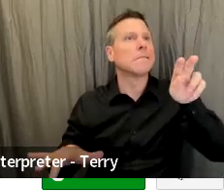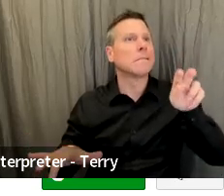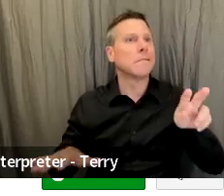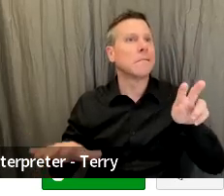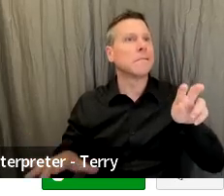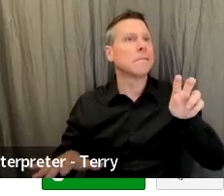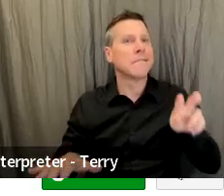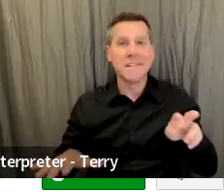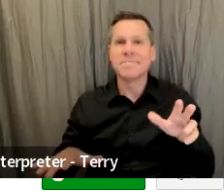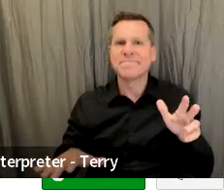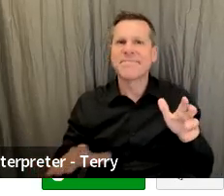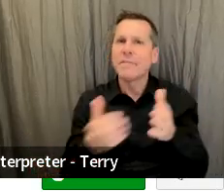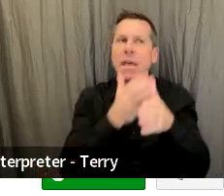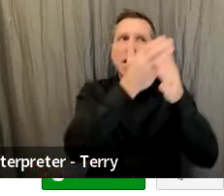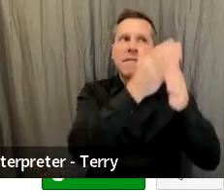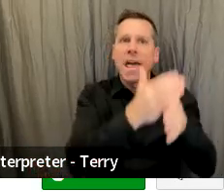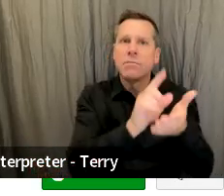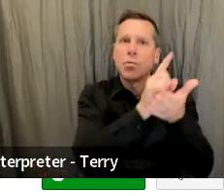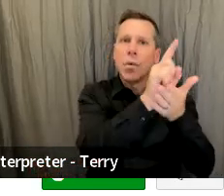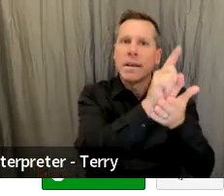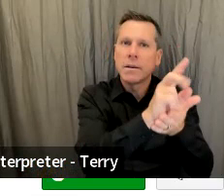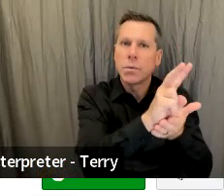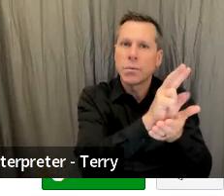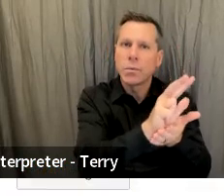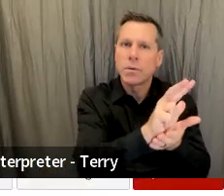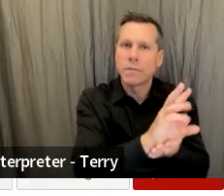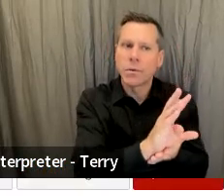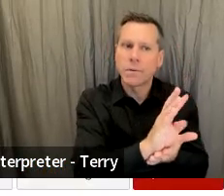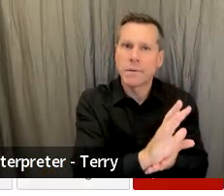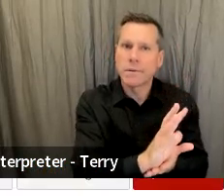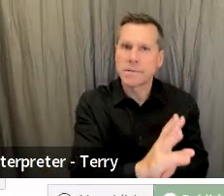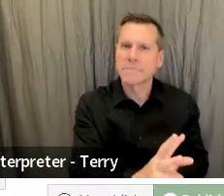And we divided it up weekly. But as we were saying,